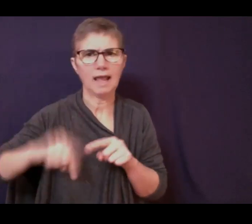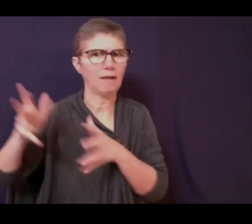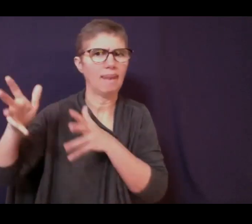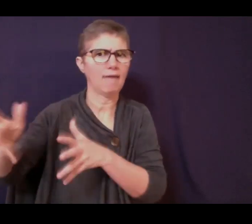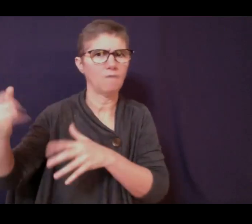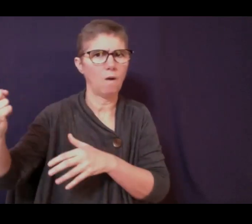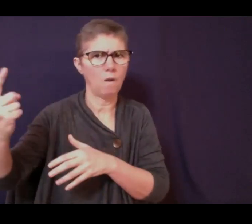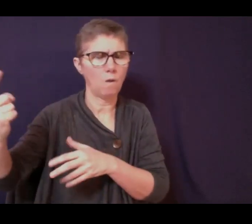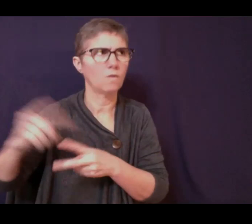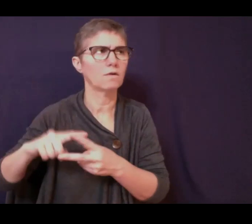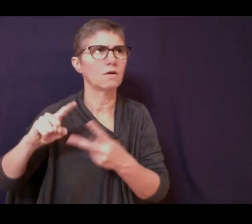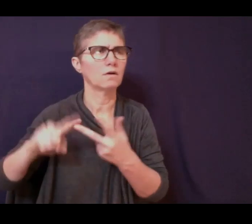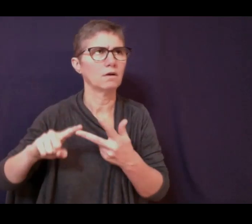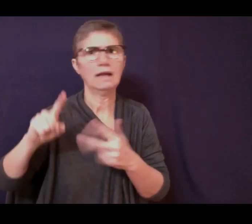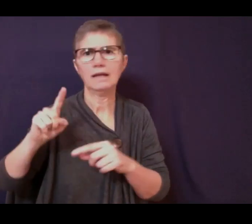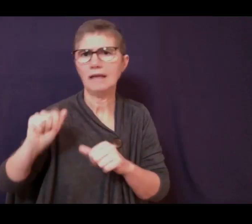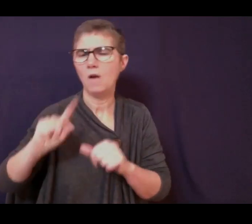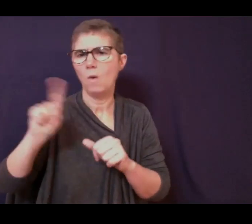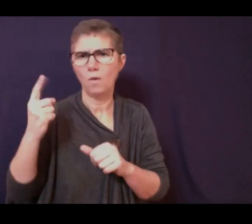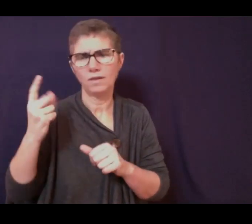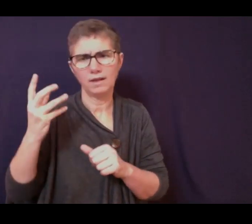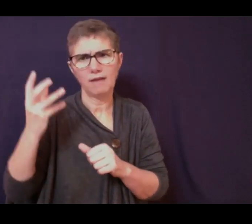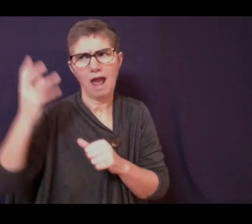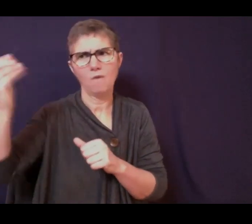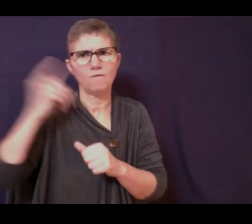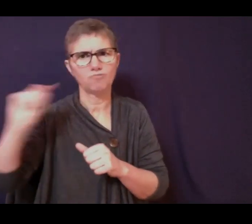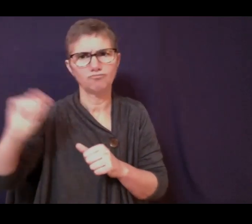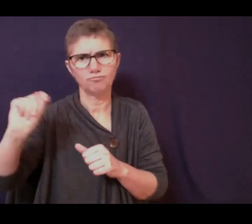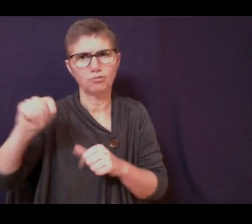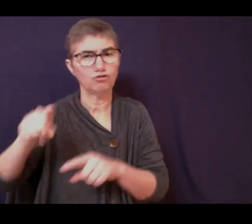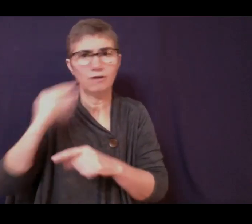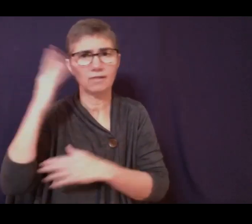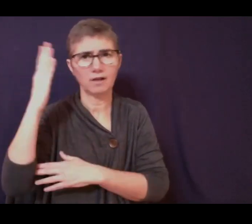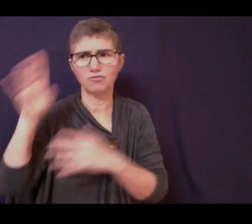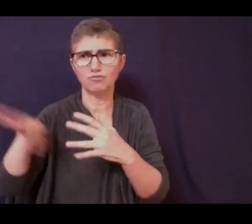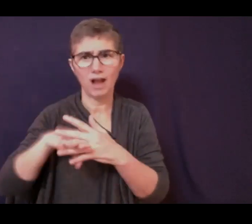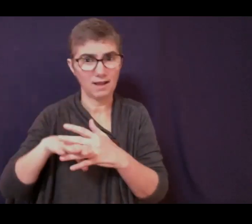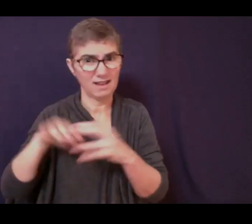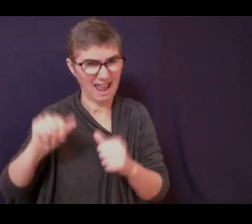can only take it out for toileting at lunch break? That's a good question so